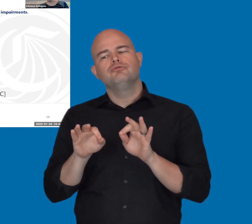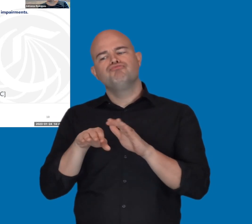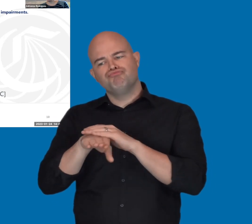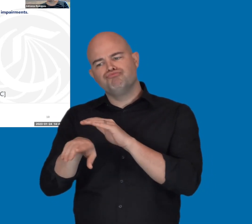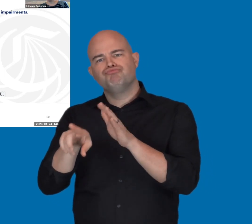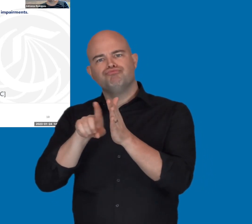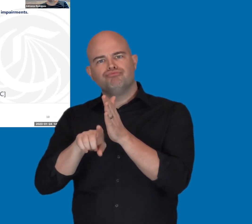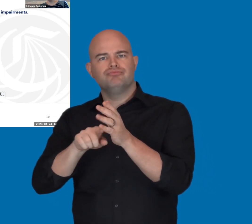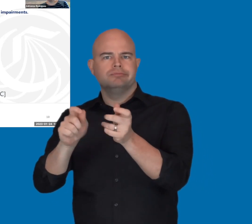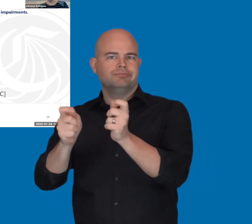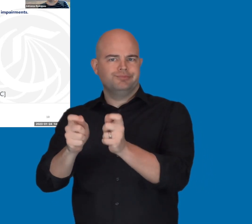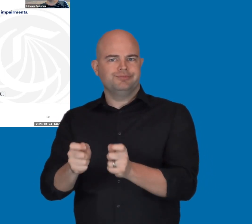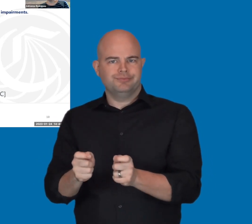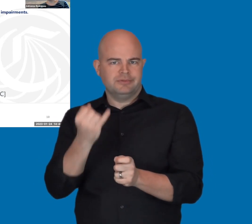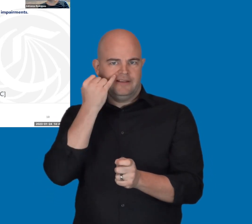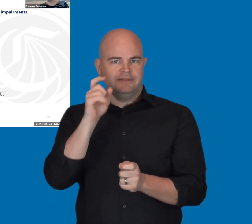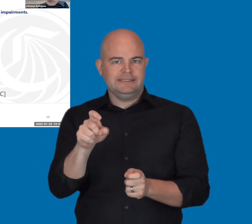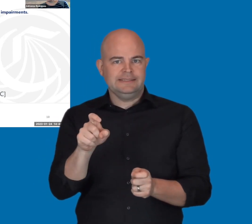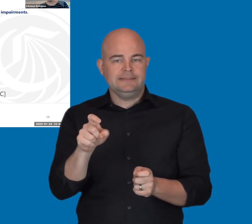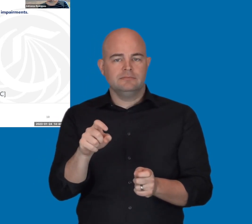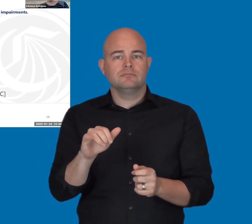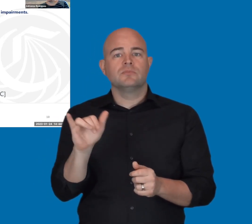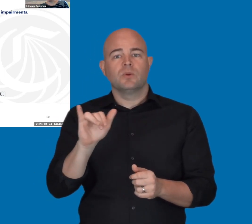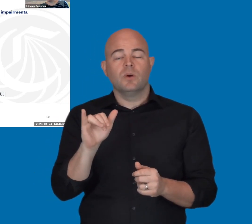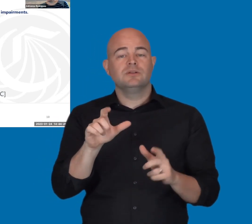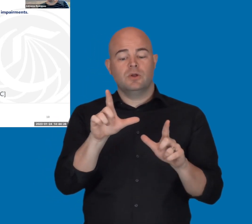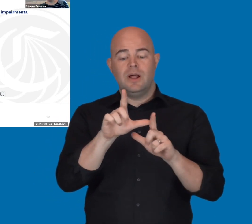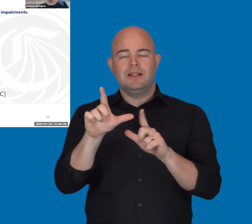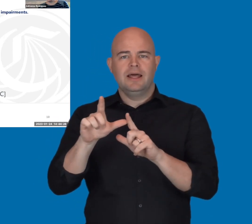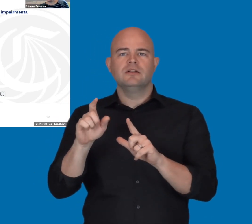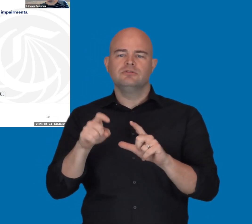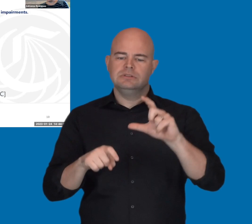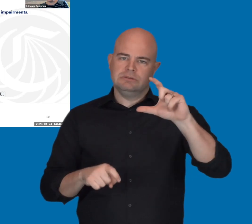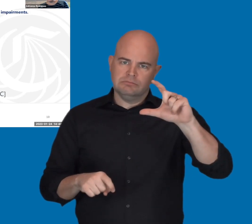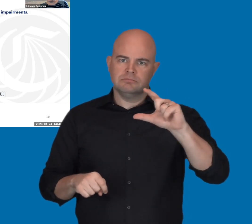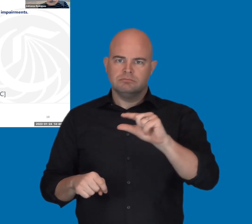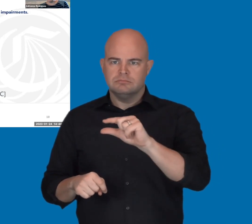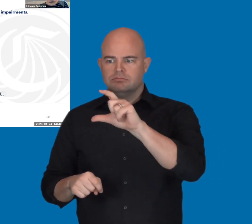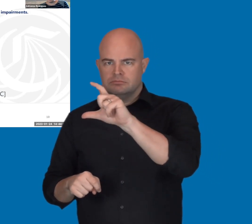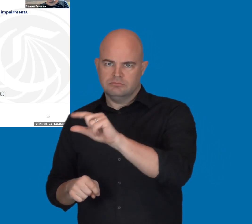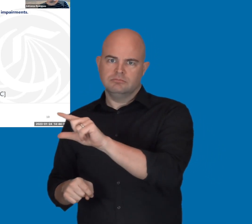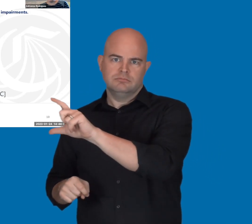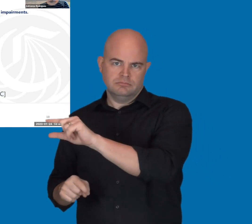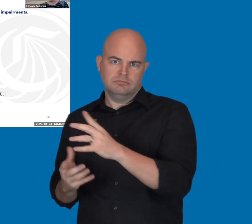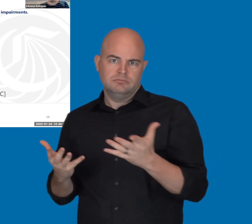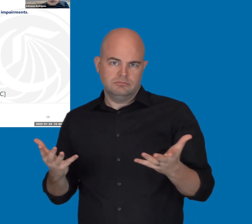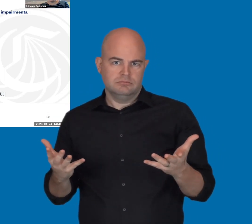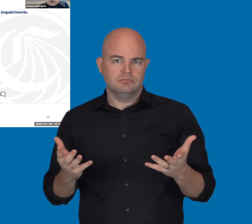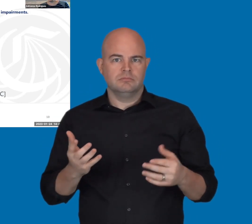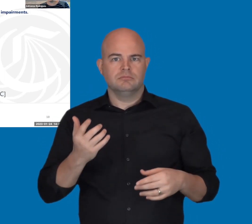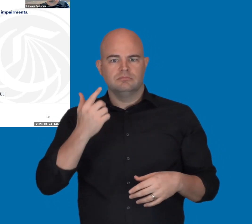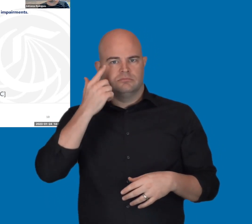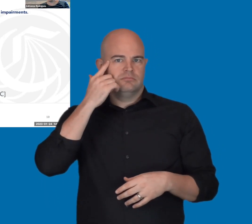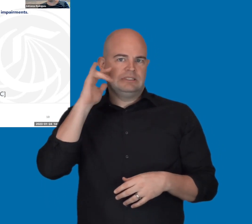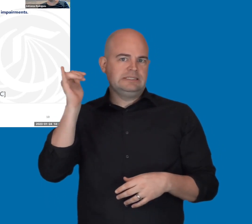Use upper and lowercase letters just as if you were typing a lecture.